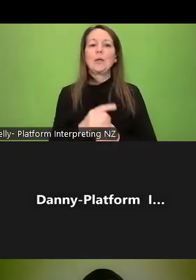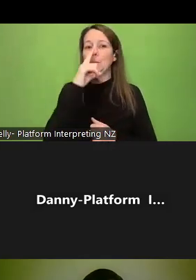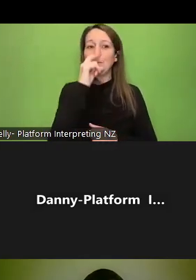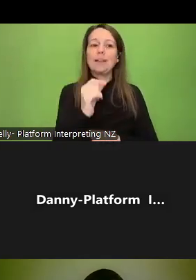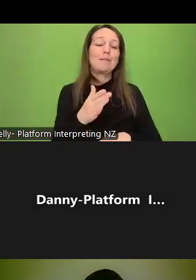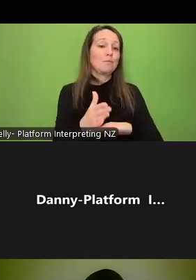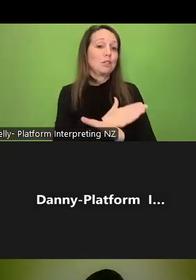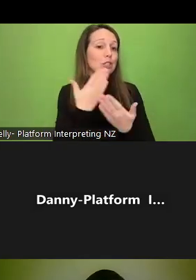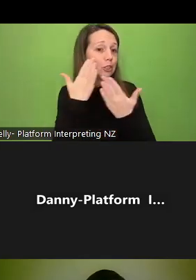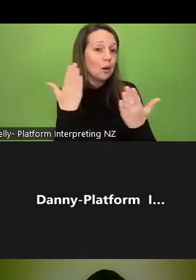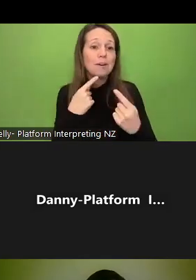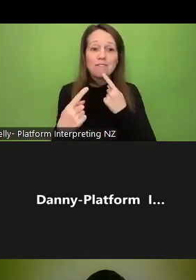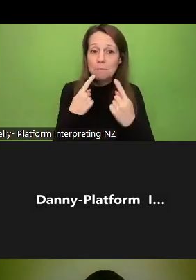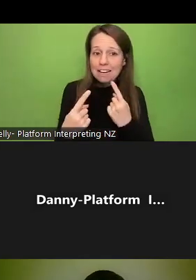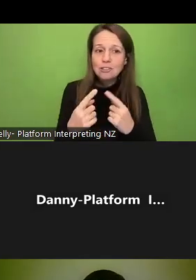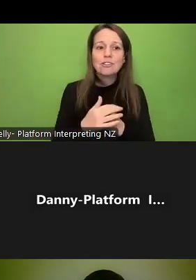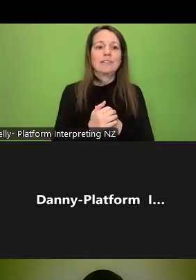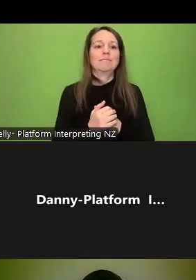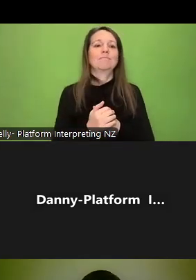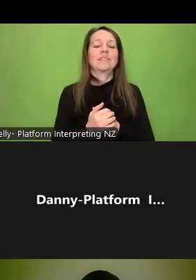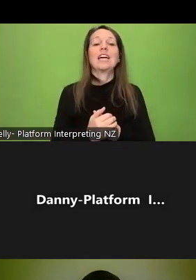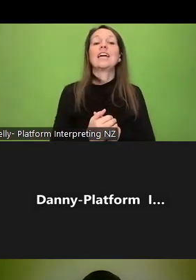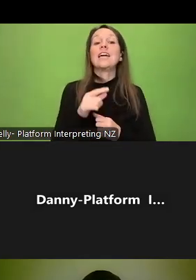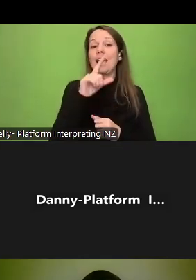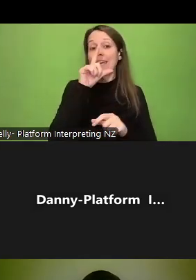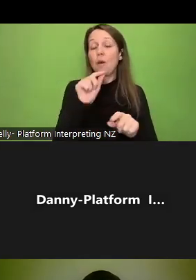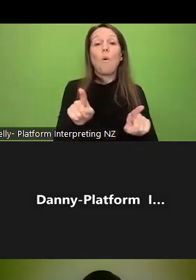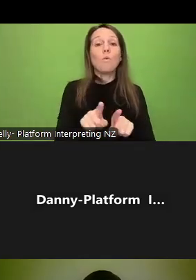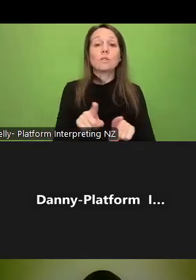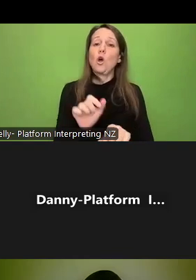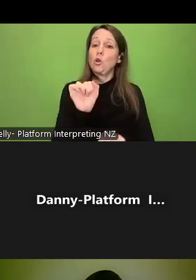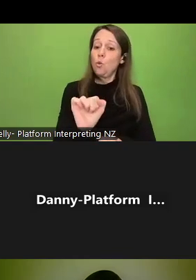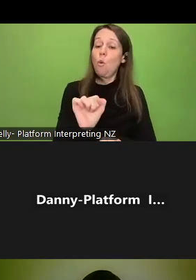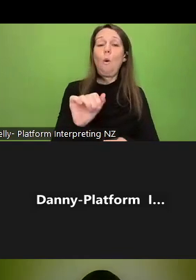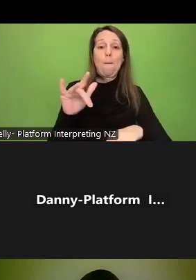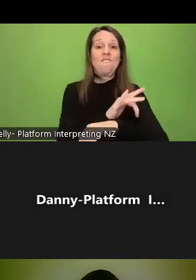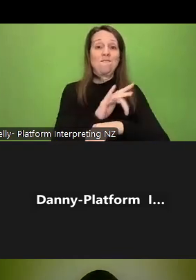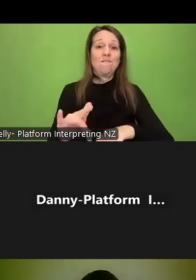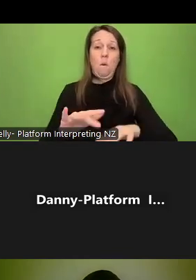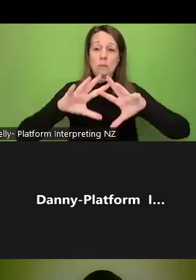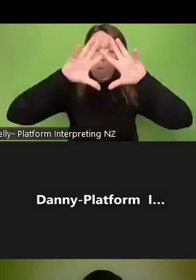So, this can be a summary of your entire performance, and you can sum it up with